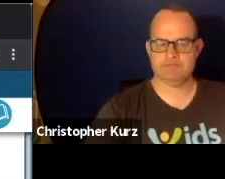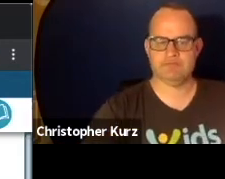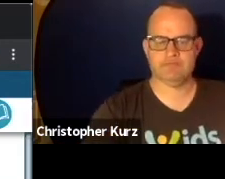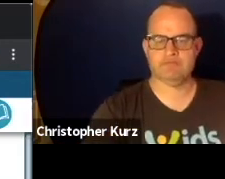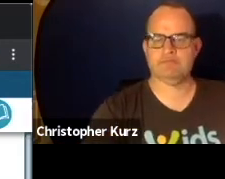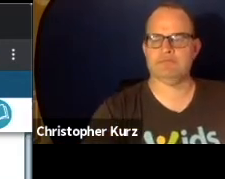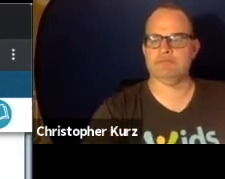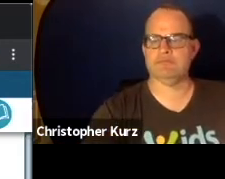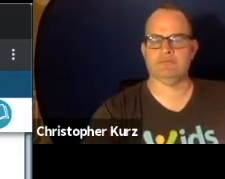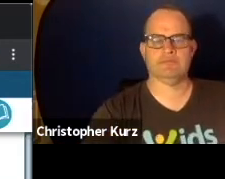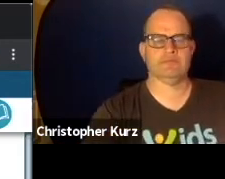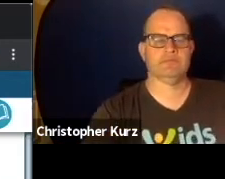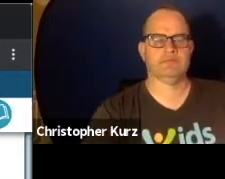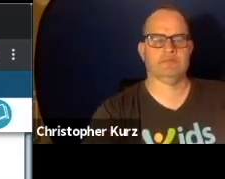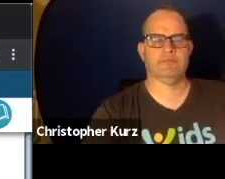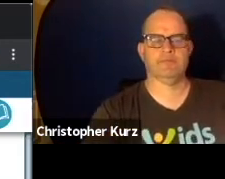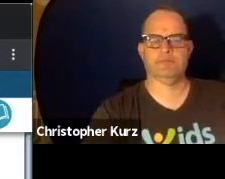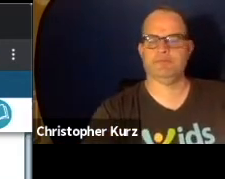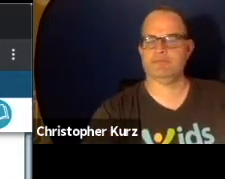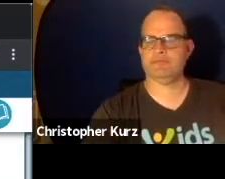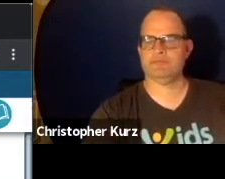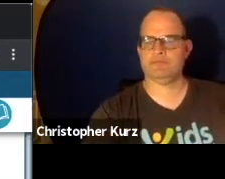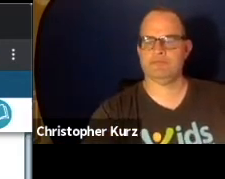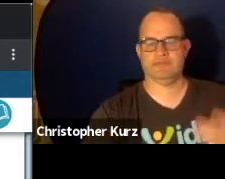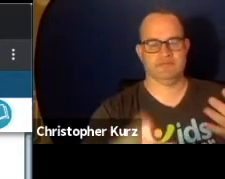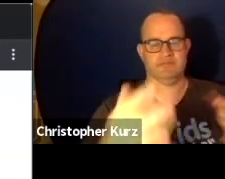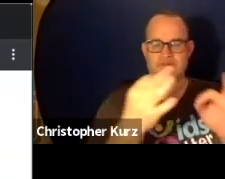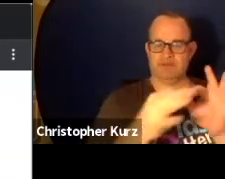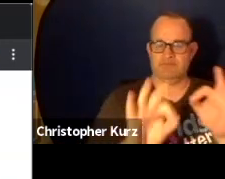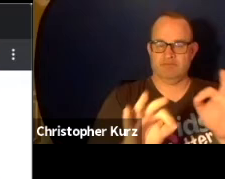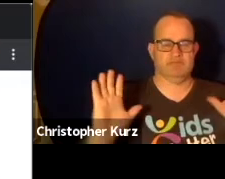So we pick the terms we'd like, and then we hit "Save."